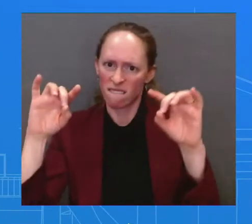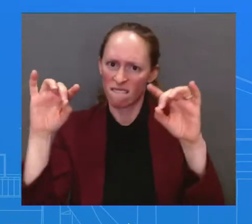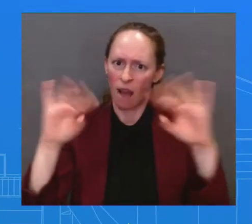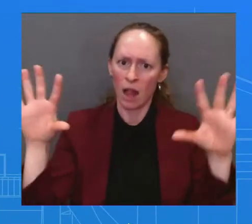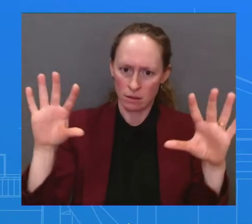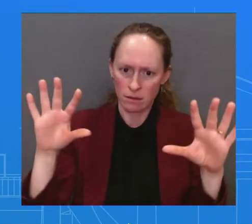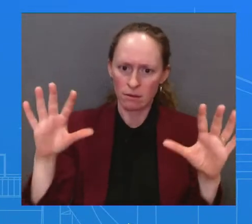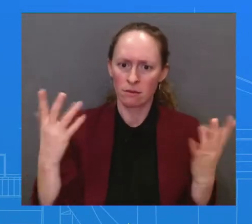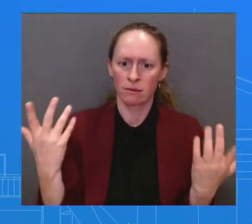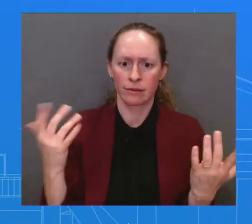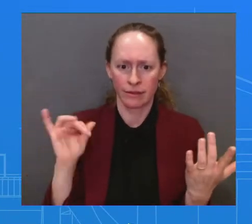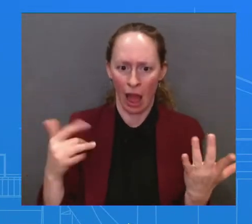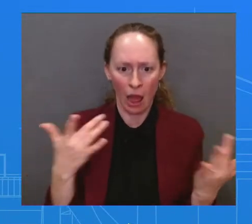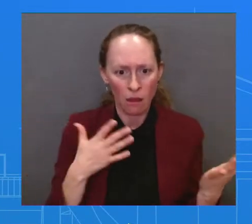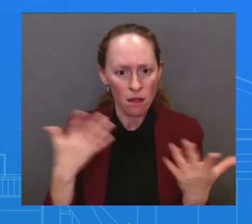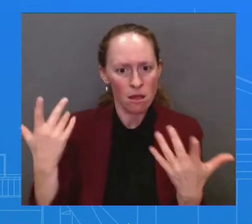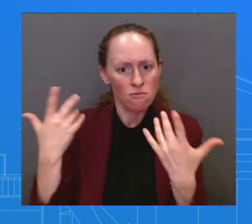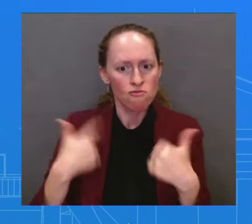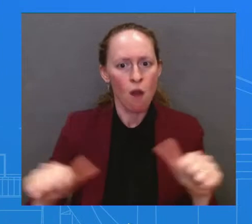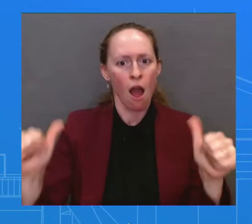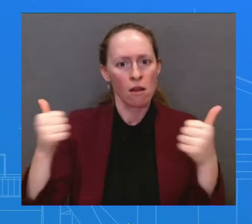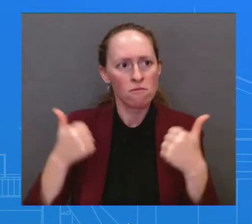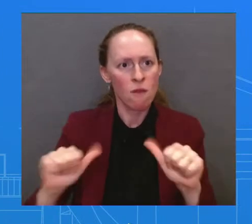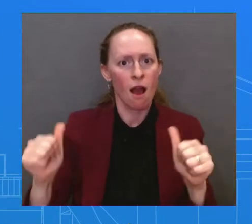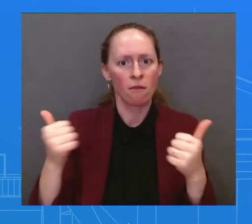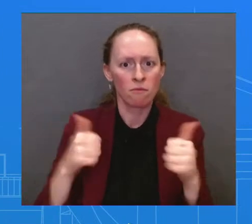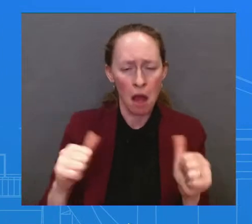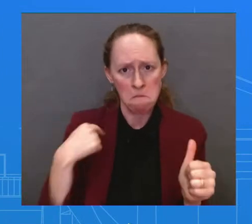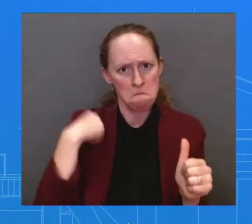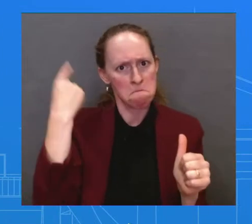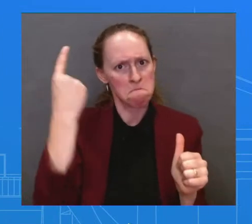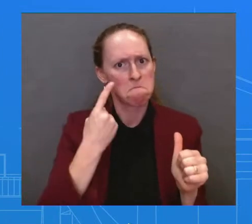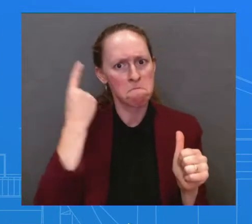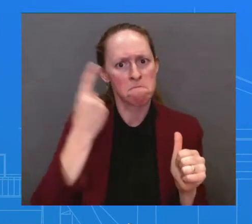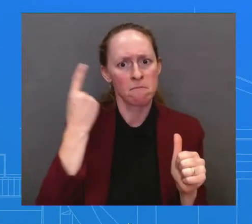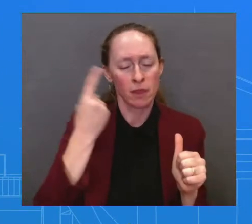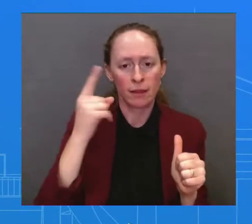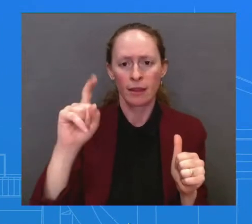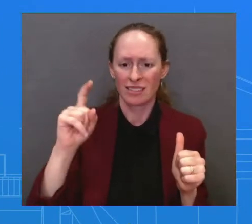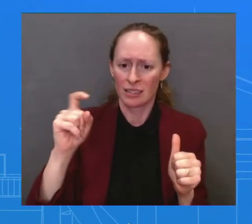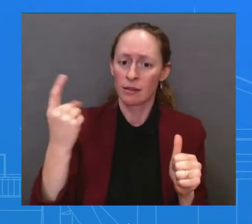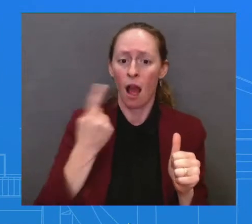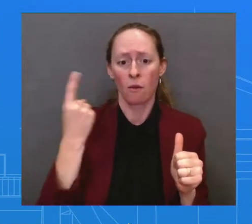And this White House has always maintained that this falls under the Domestic Policy Council. I'm wondering if you could just tell us